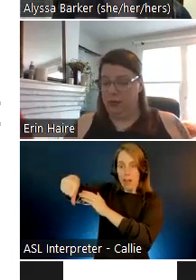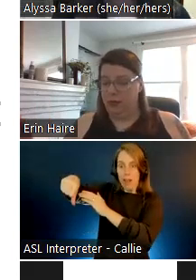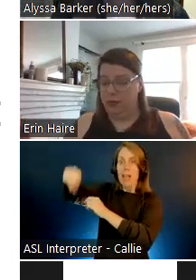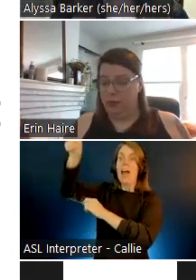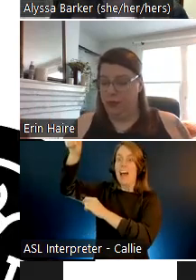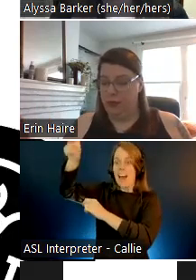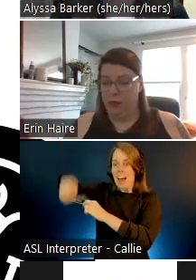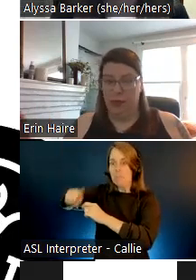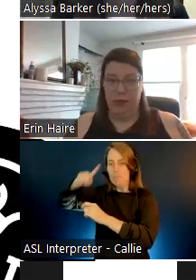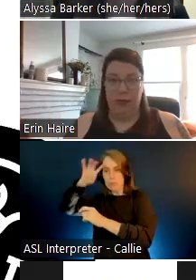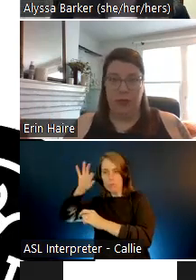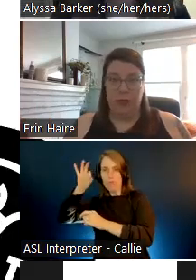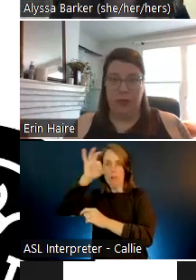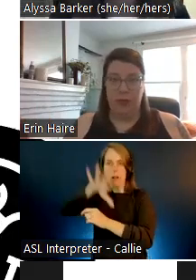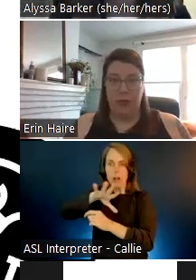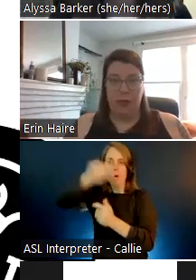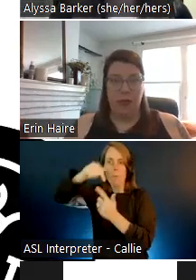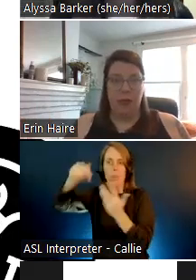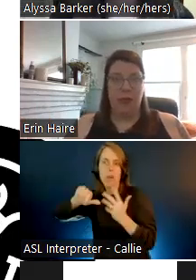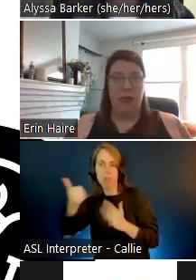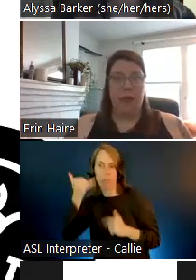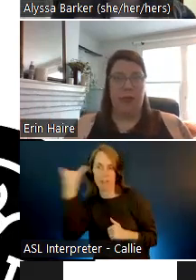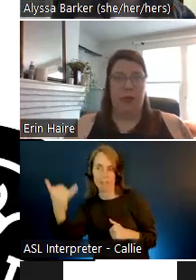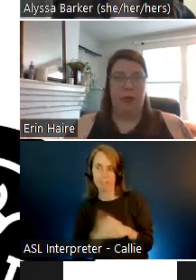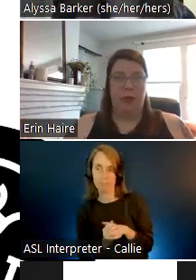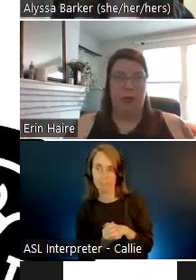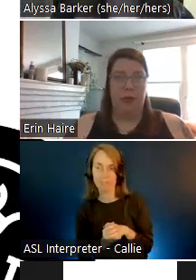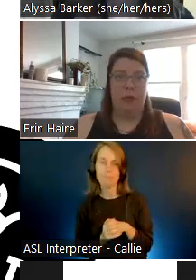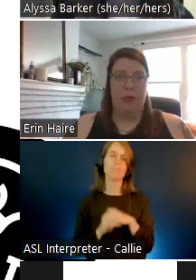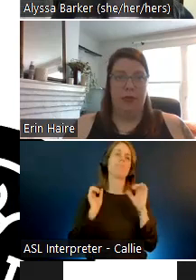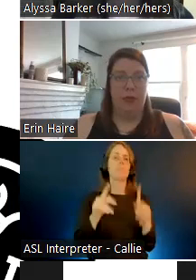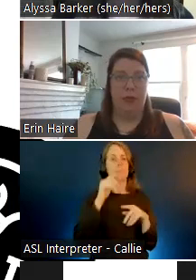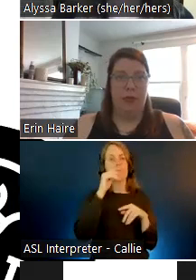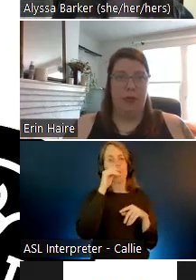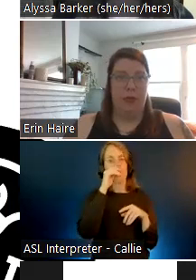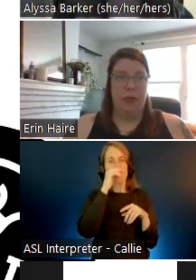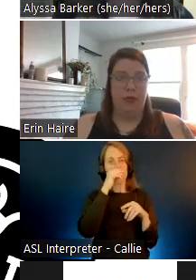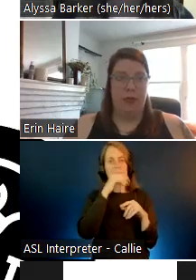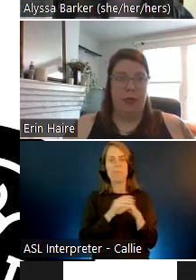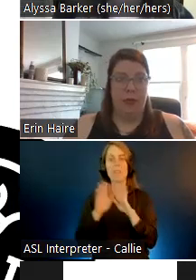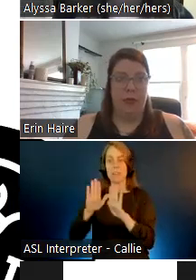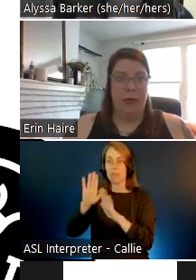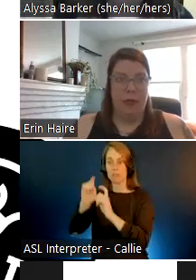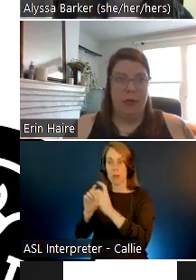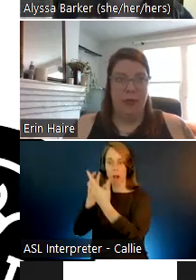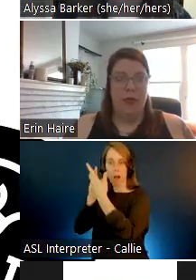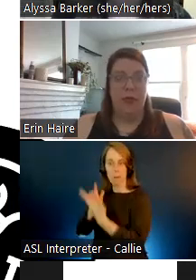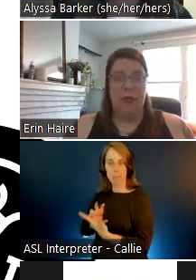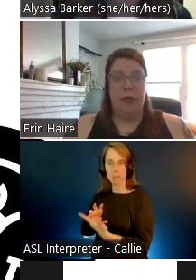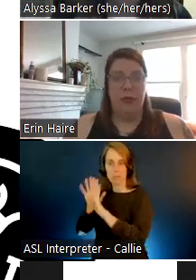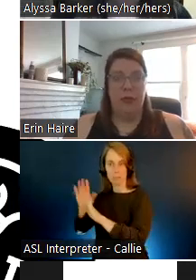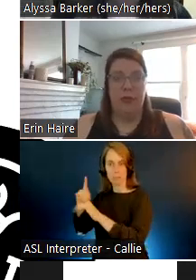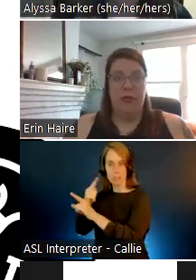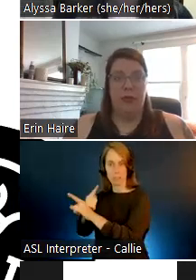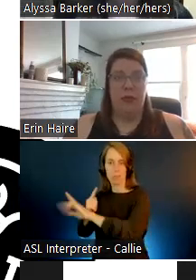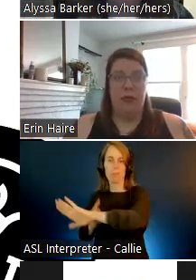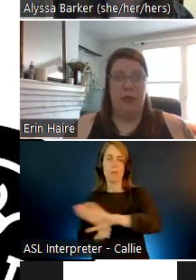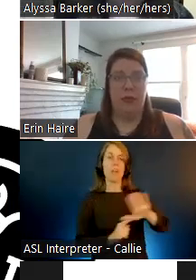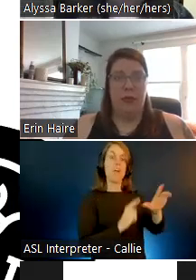next slide please reasonable modification under the fair housing act is a structural modification